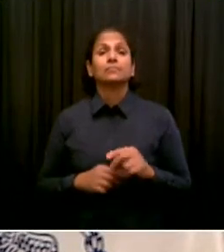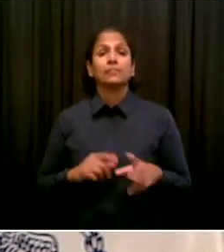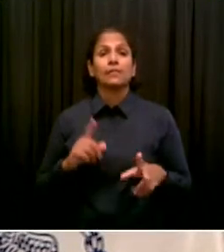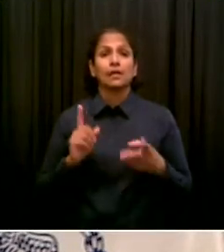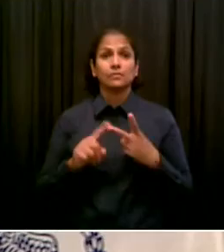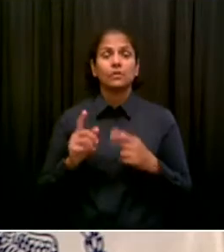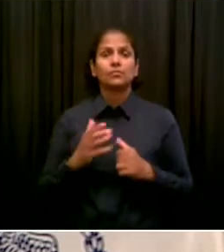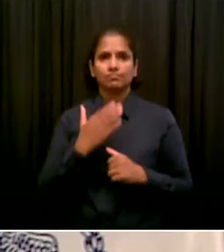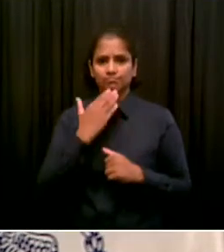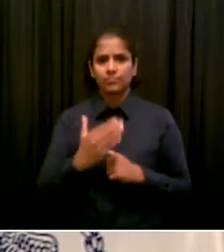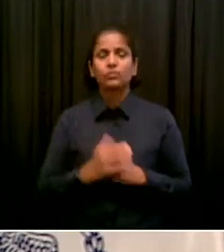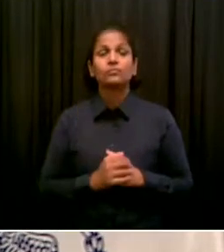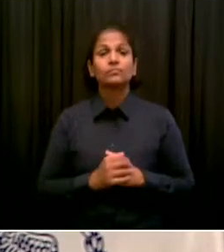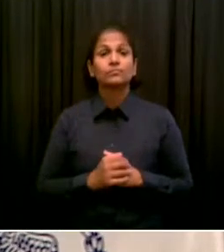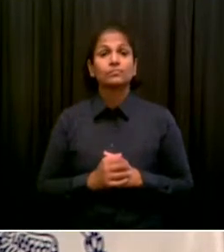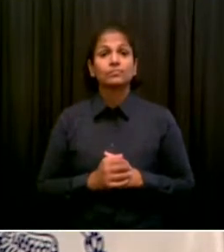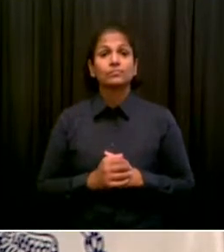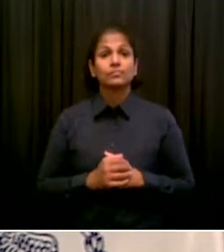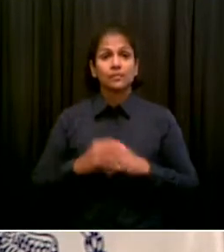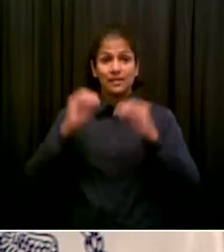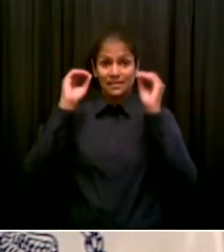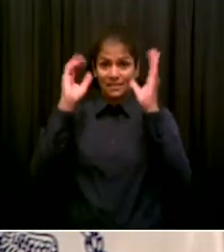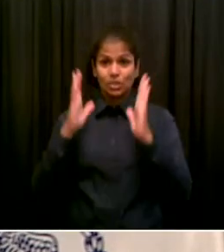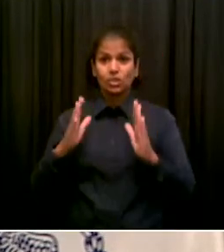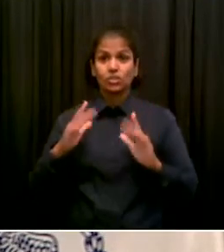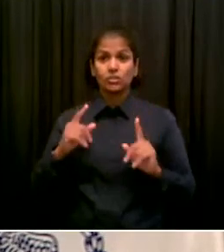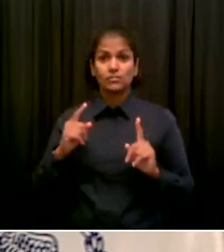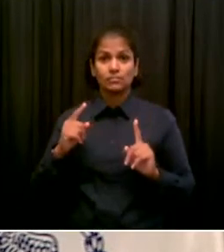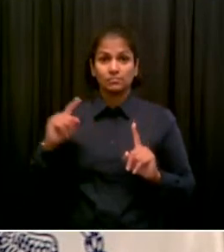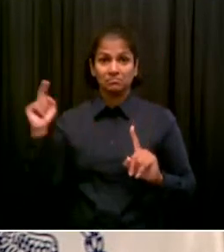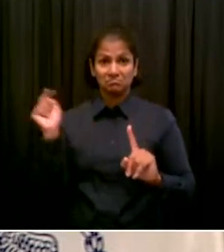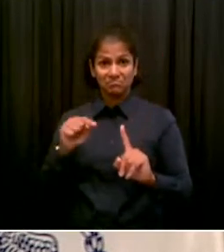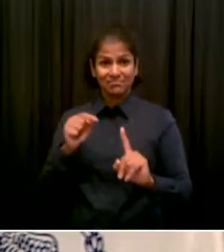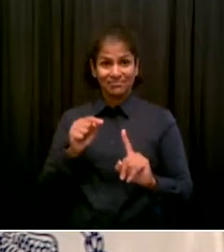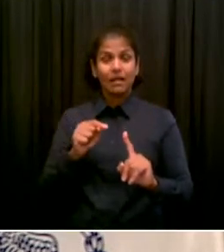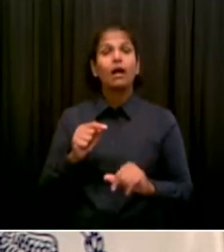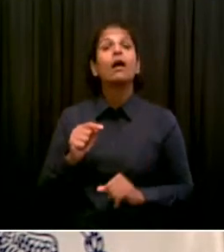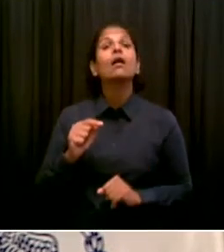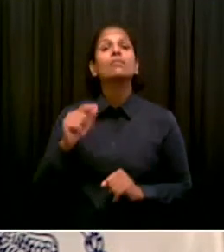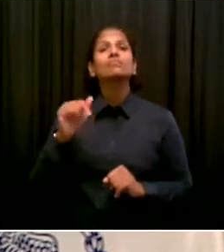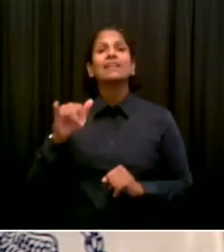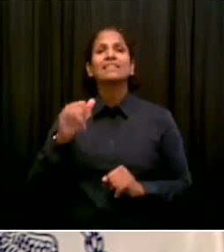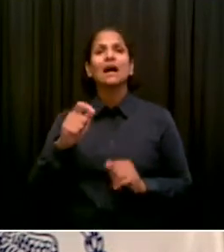EXCELLENT.